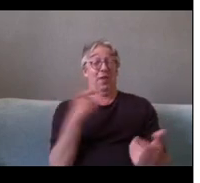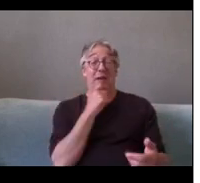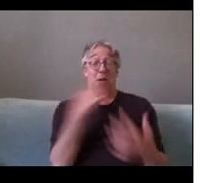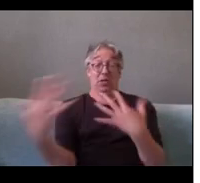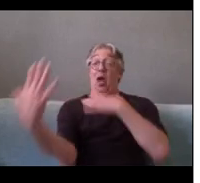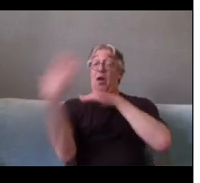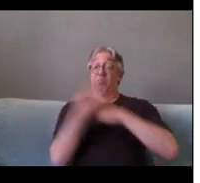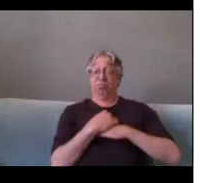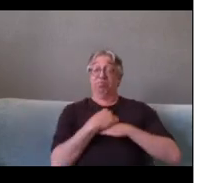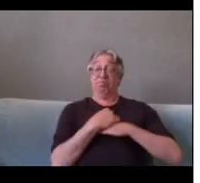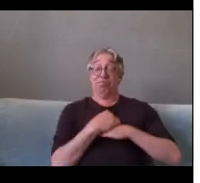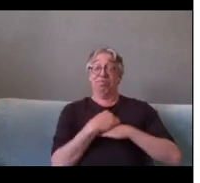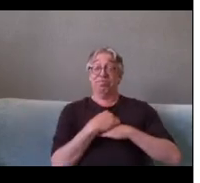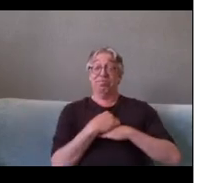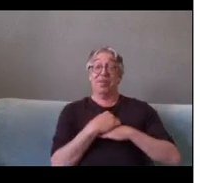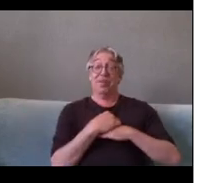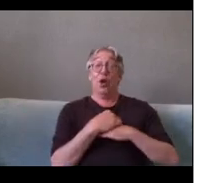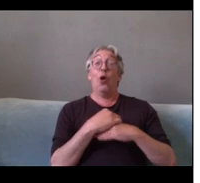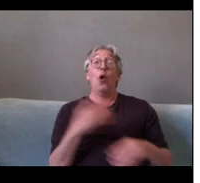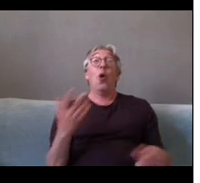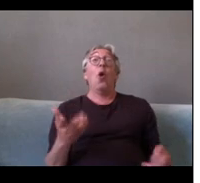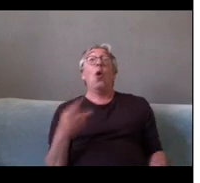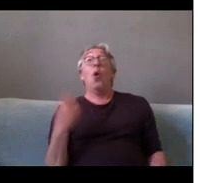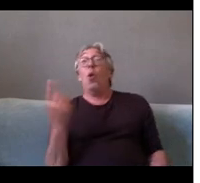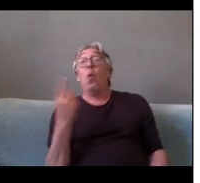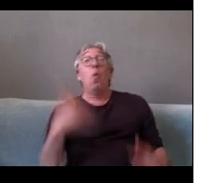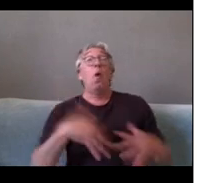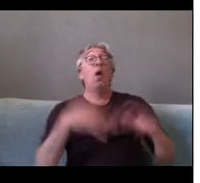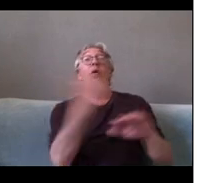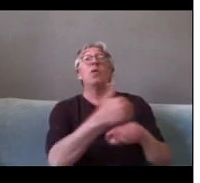And there was a limitation to do what was very easy,